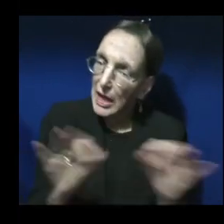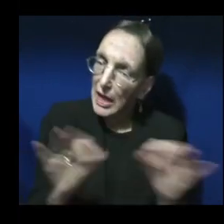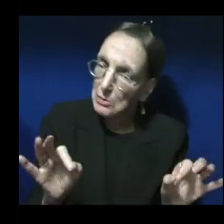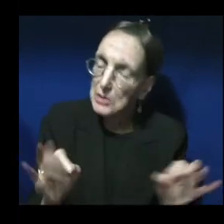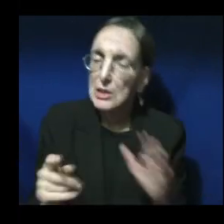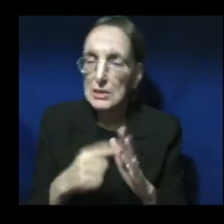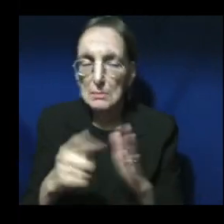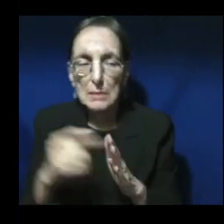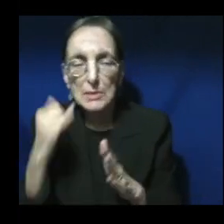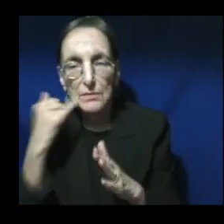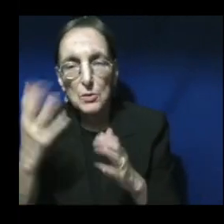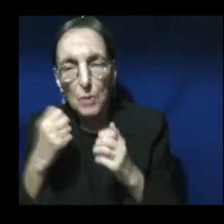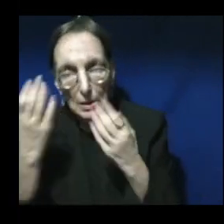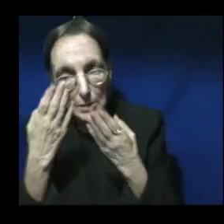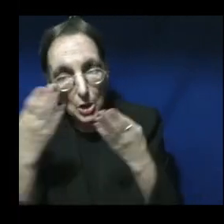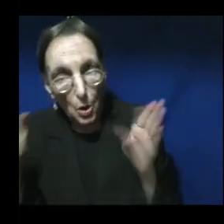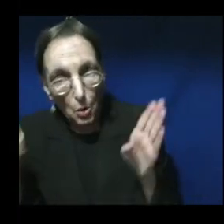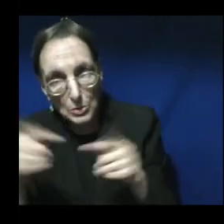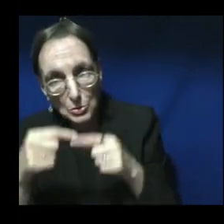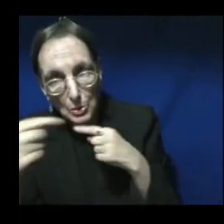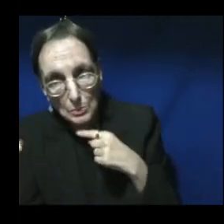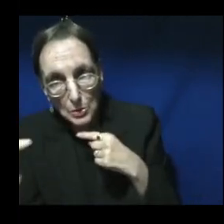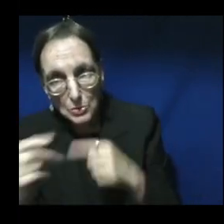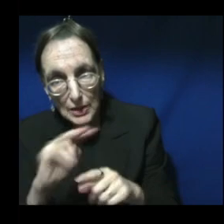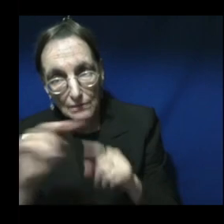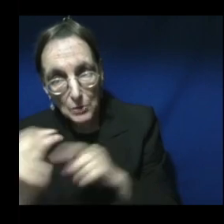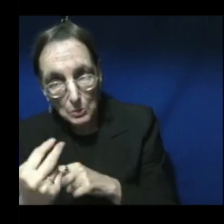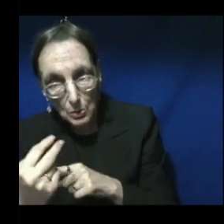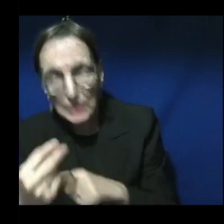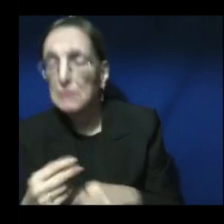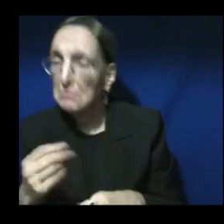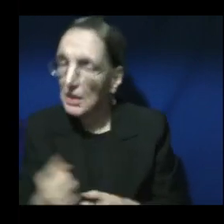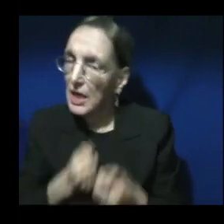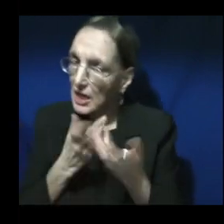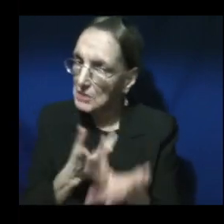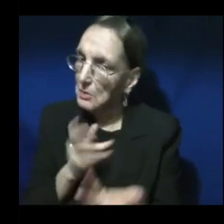and express more doubt, because it’s not random and it’s not luck and it’s not chance. There’s a